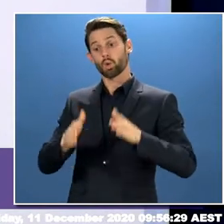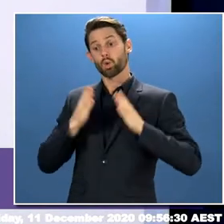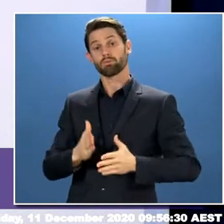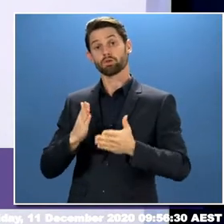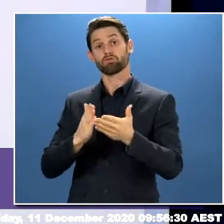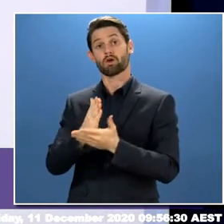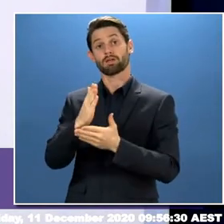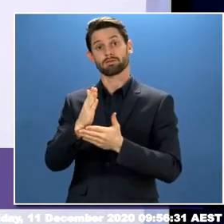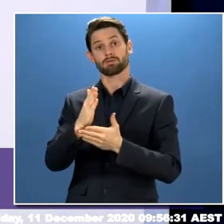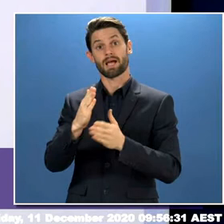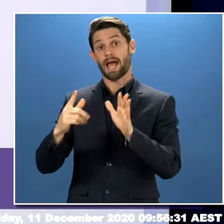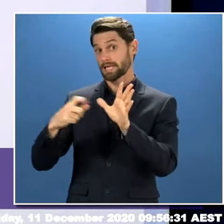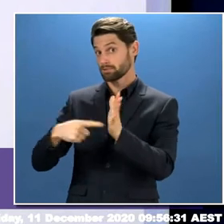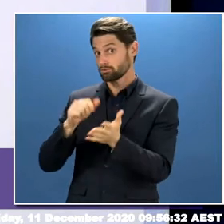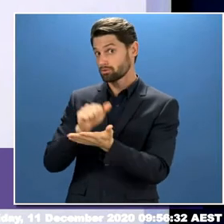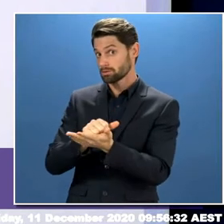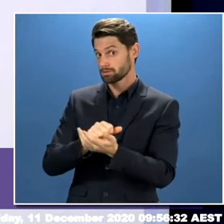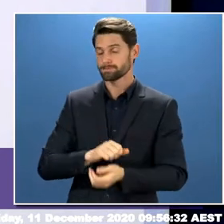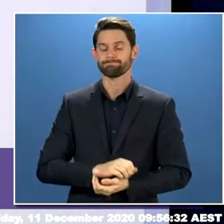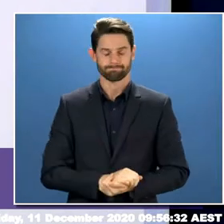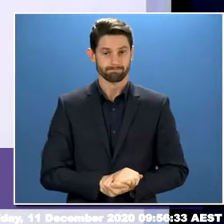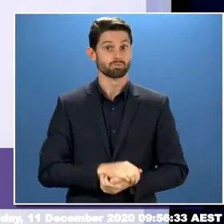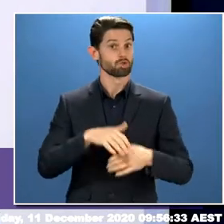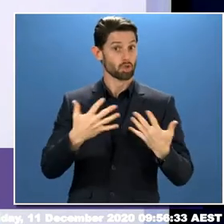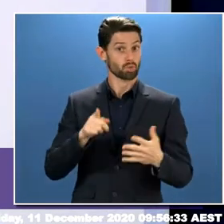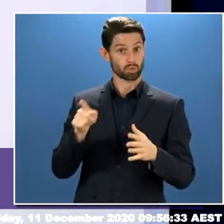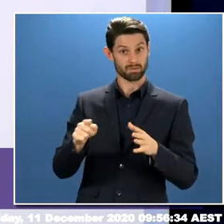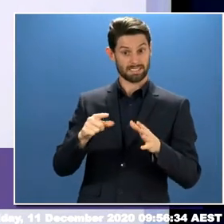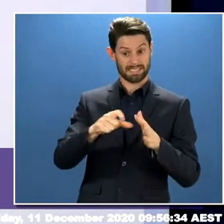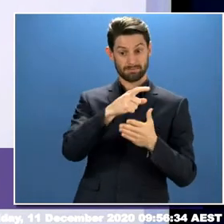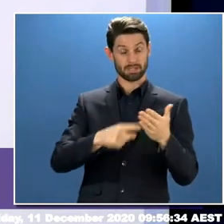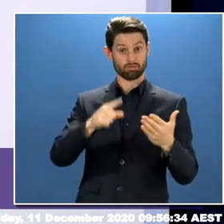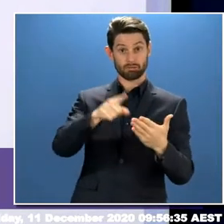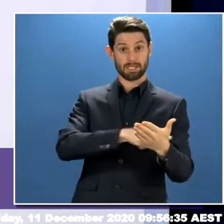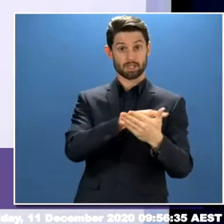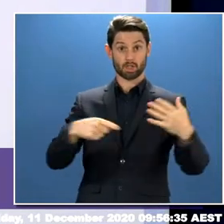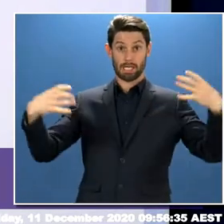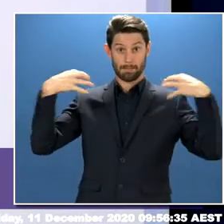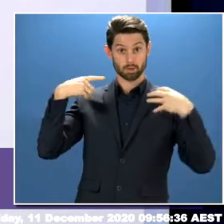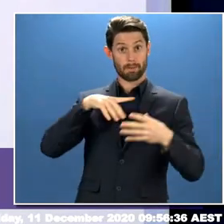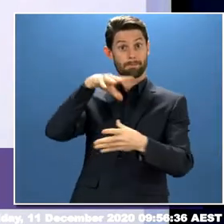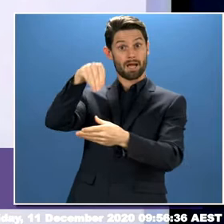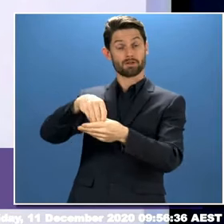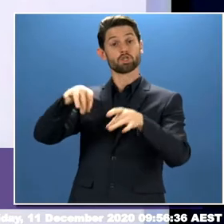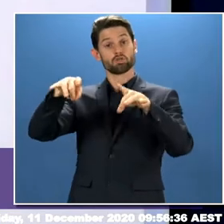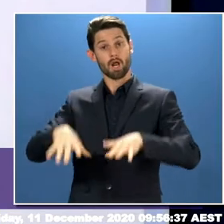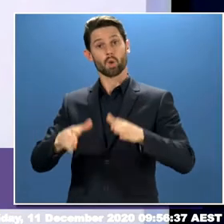So, as the Disability Discrimination Commissioner, you are participant of the Australian Human Rights Commission, sometimes called